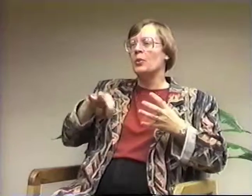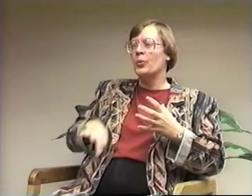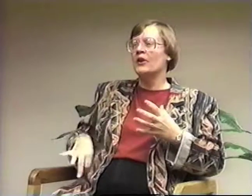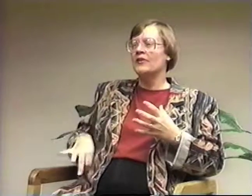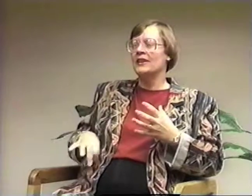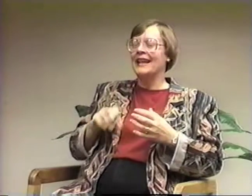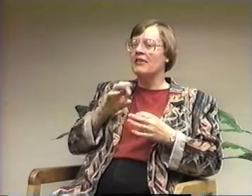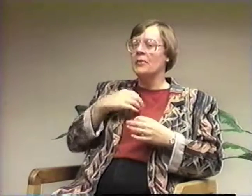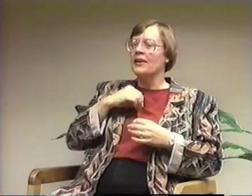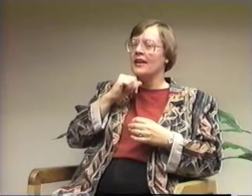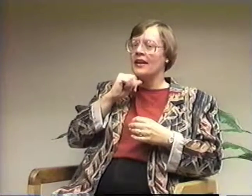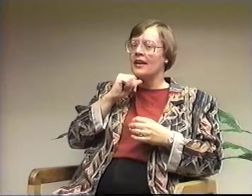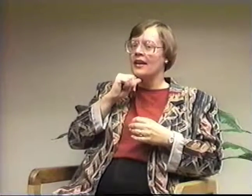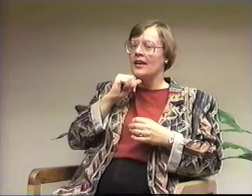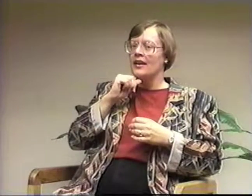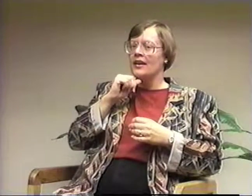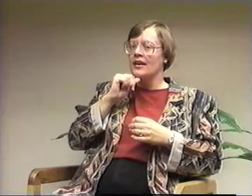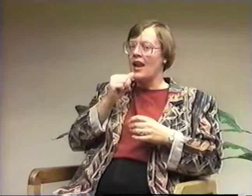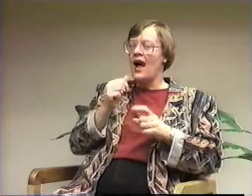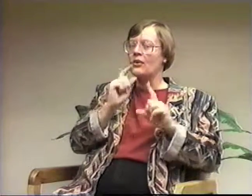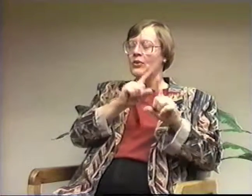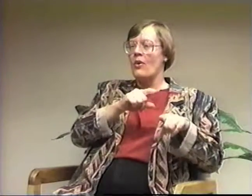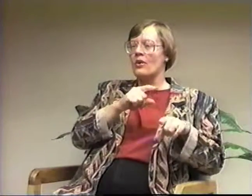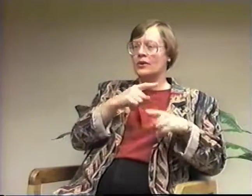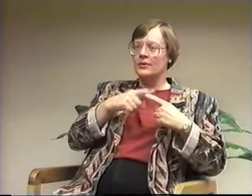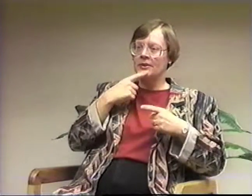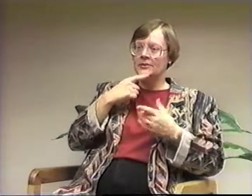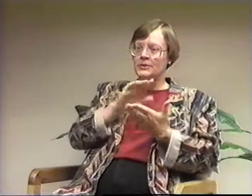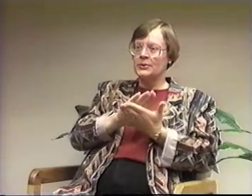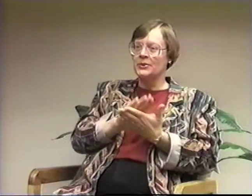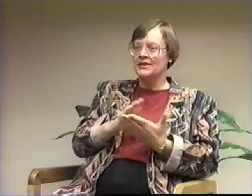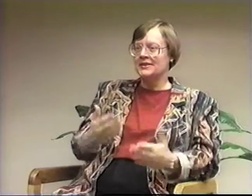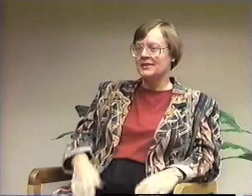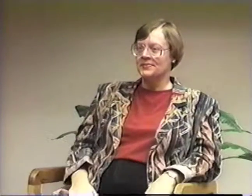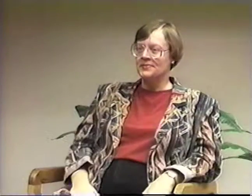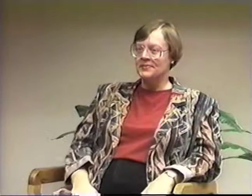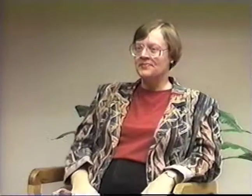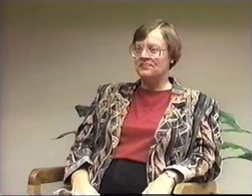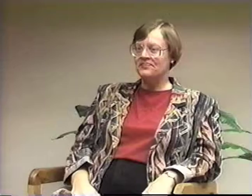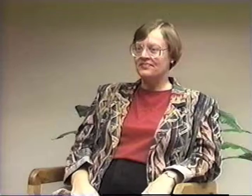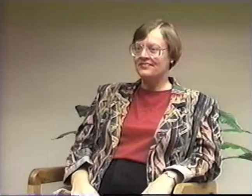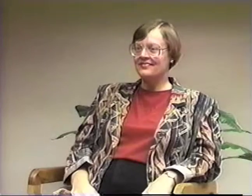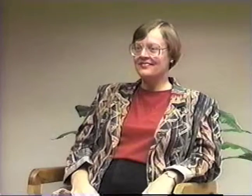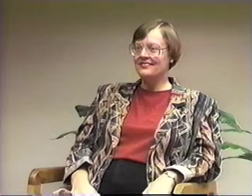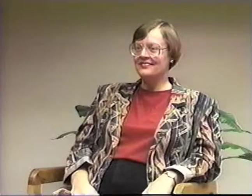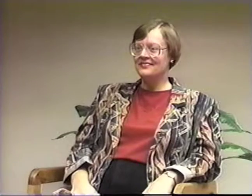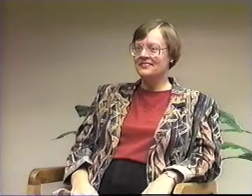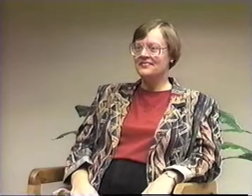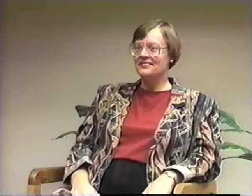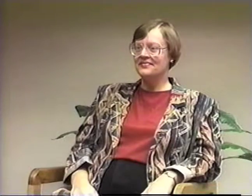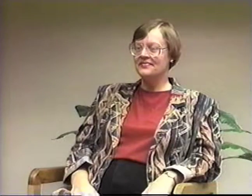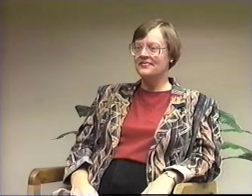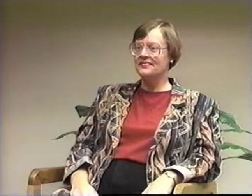I think I got a lot of benefit from that that I wouldn't have gotten going to a hearing school.